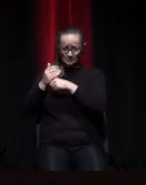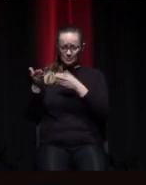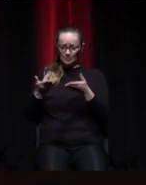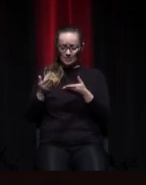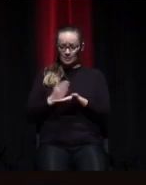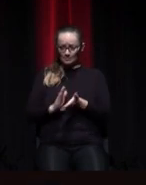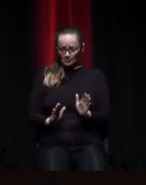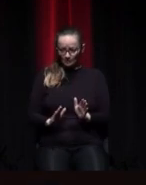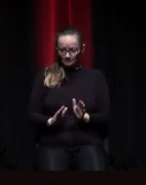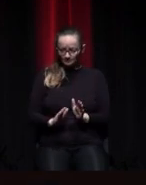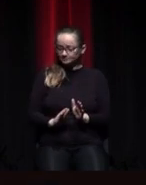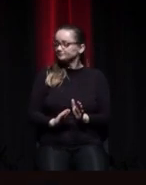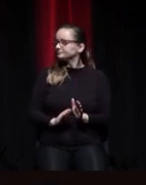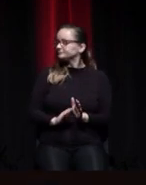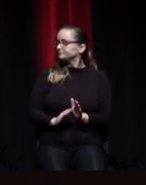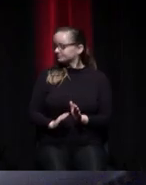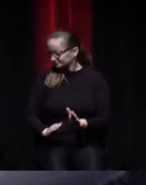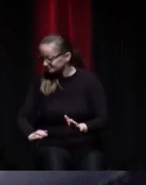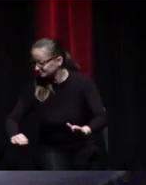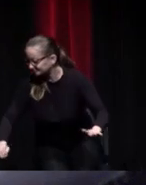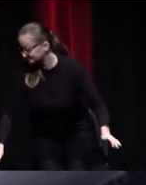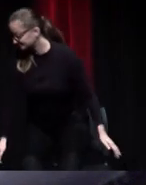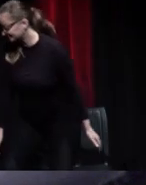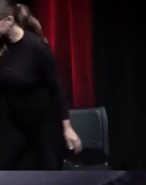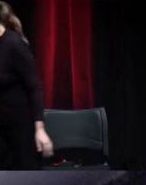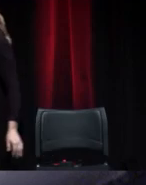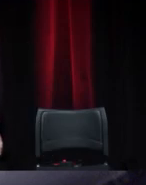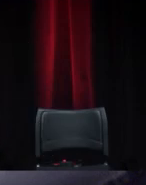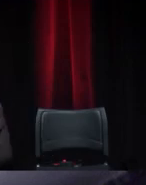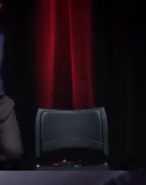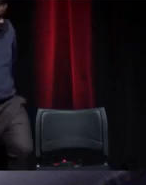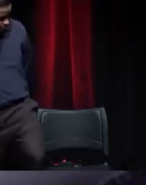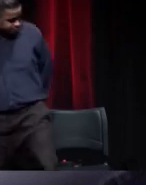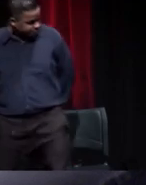It makes no sense that someone pays him to make something